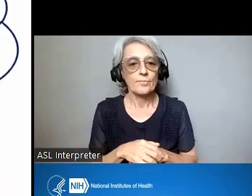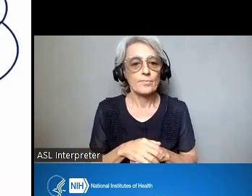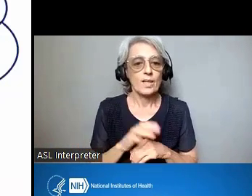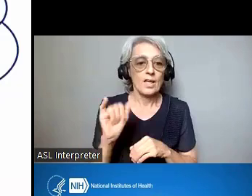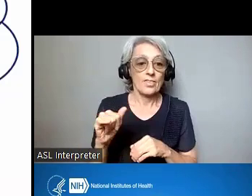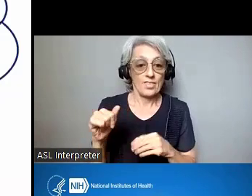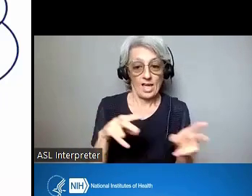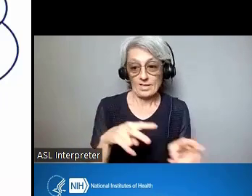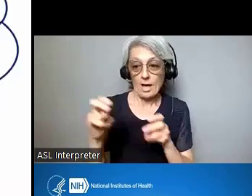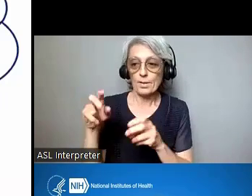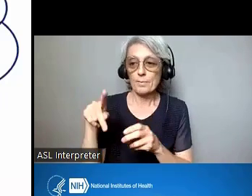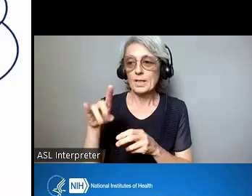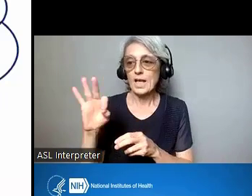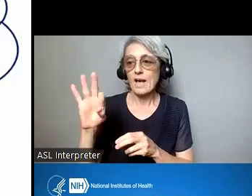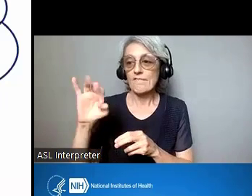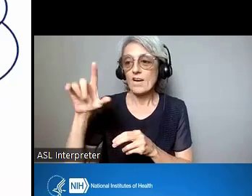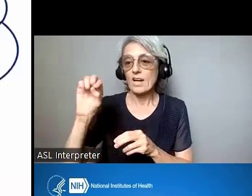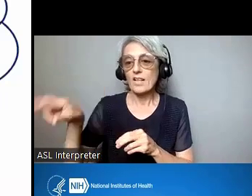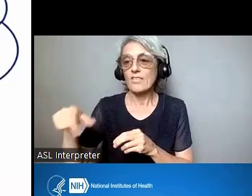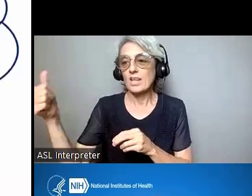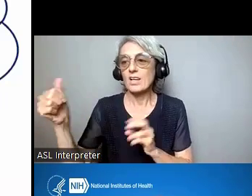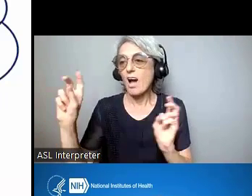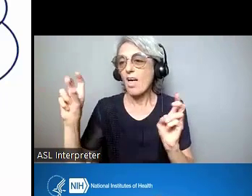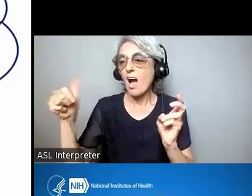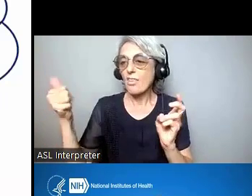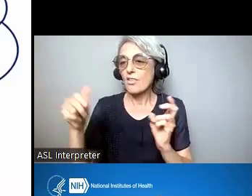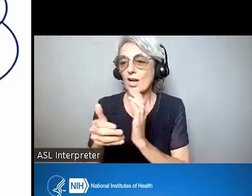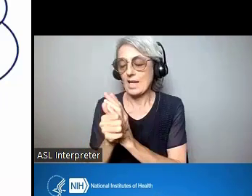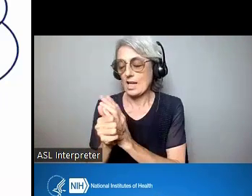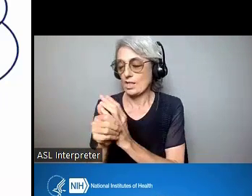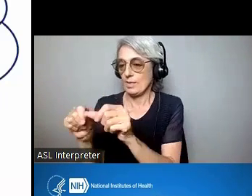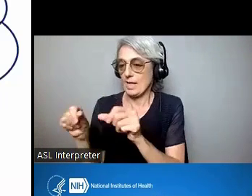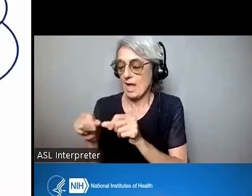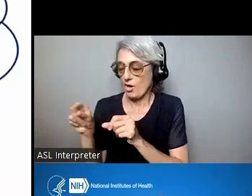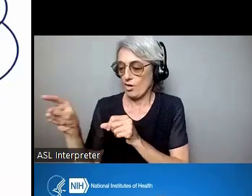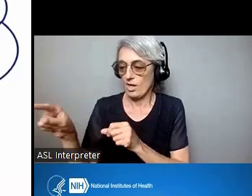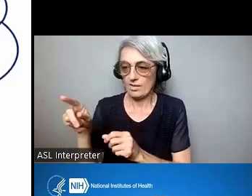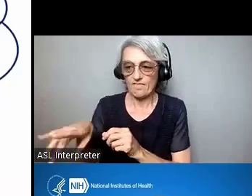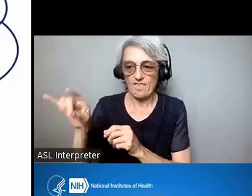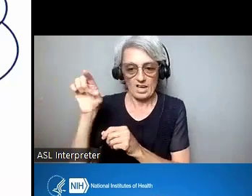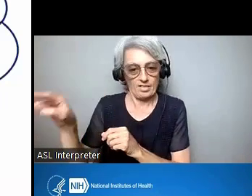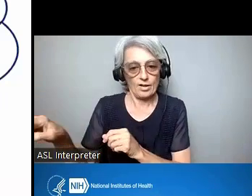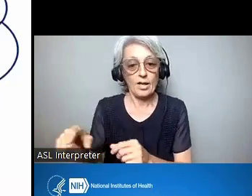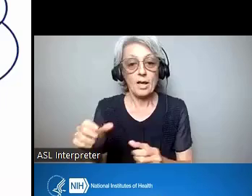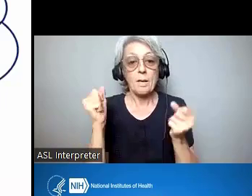in the other attachments section. And please note, that for multiple PI applications,